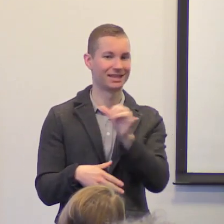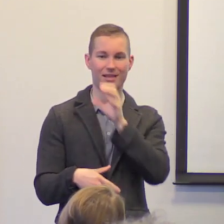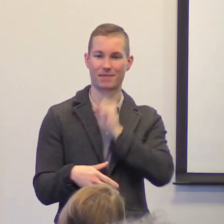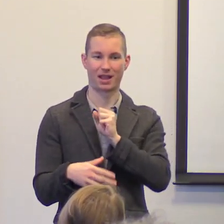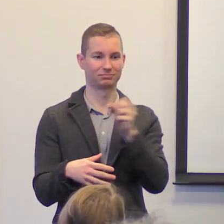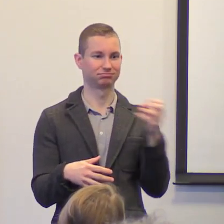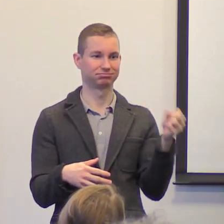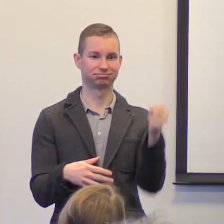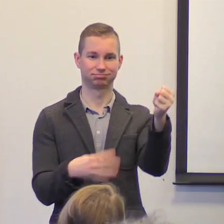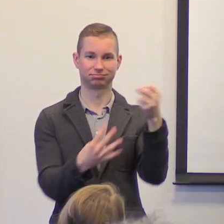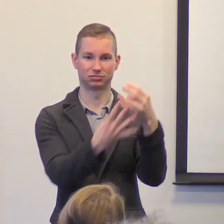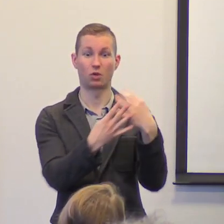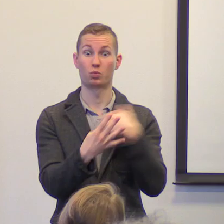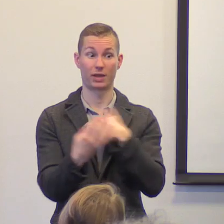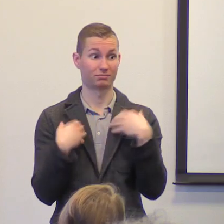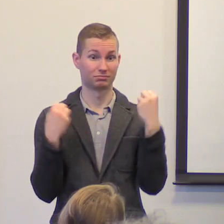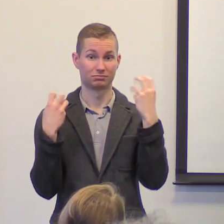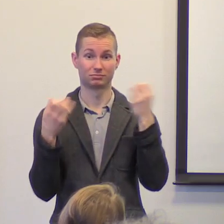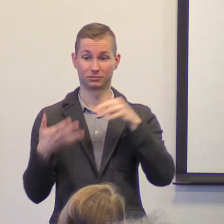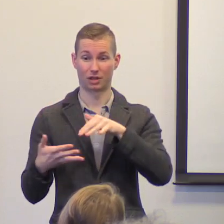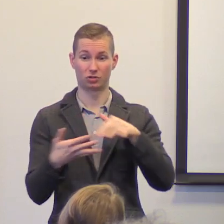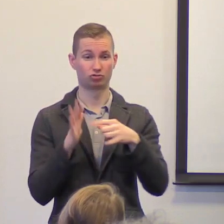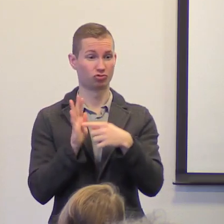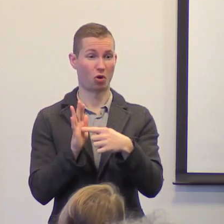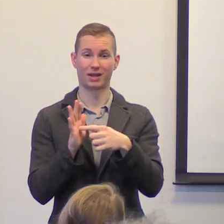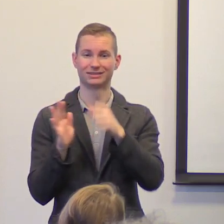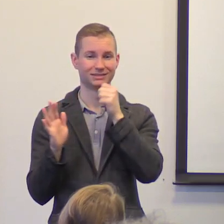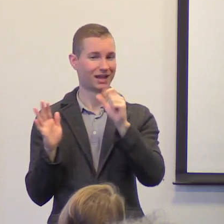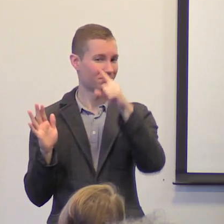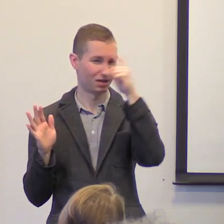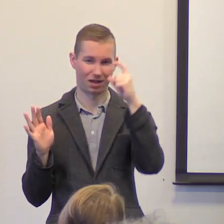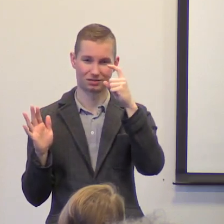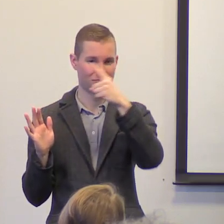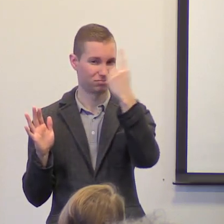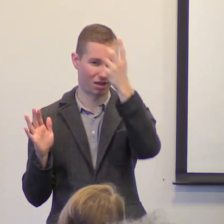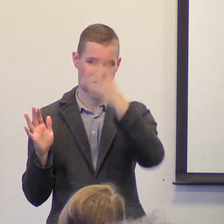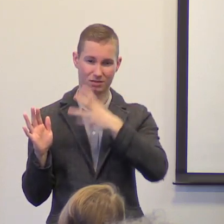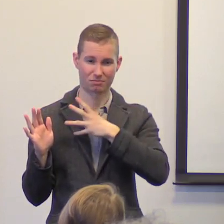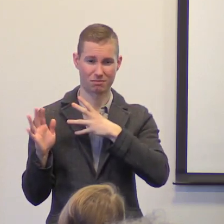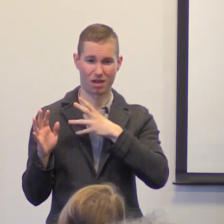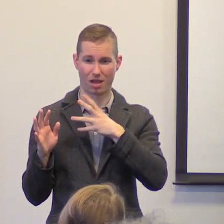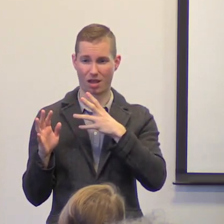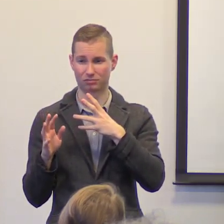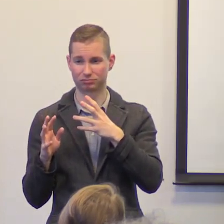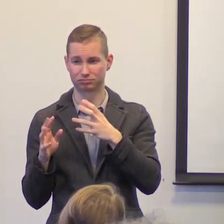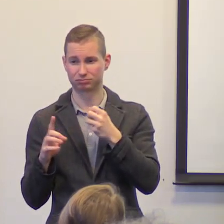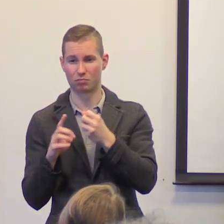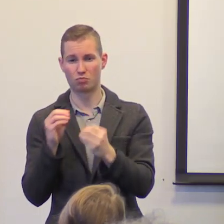We have had studies showing that that is not because black men create more crimes. It's because they're more likely to be arrested.